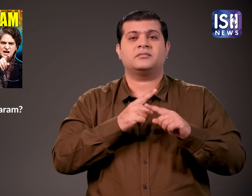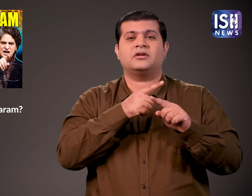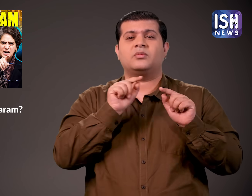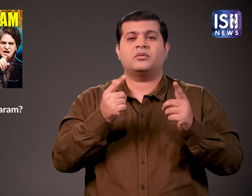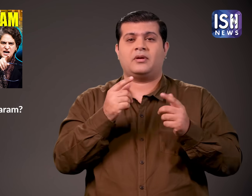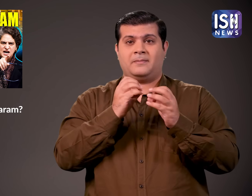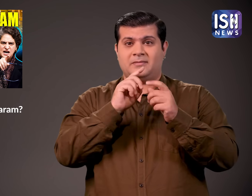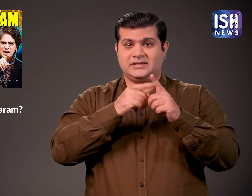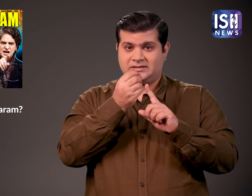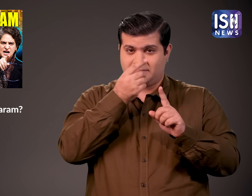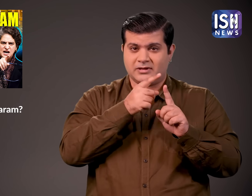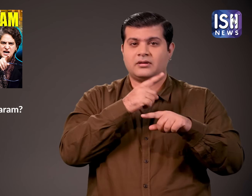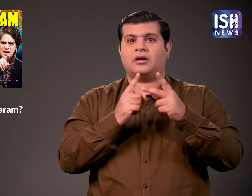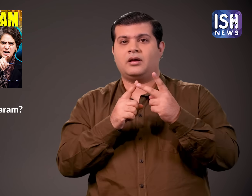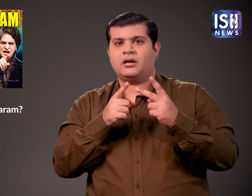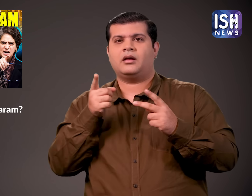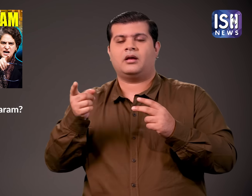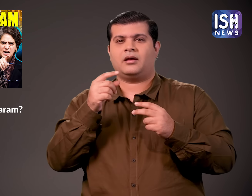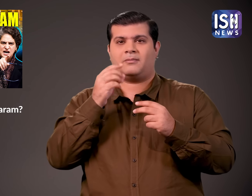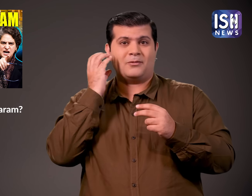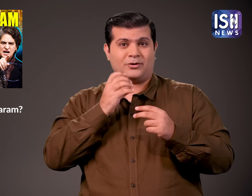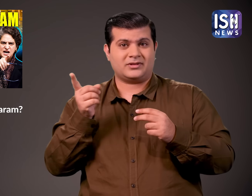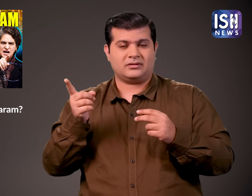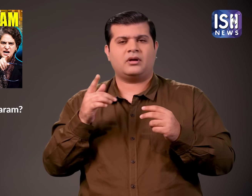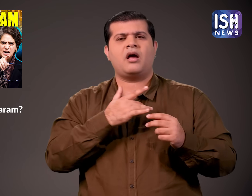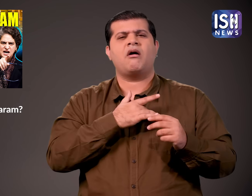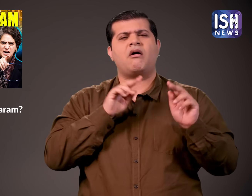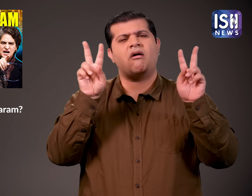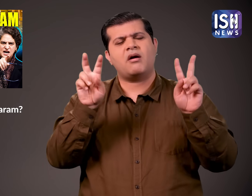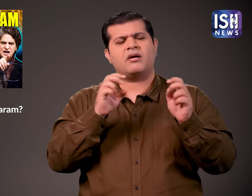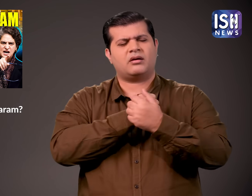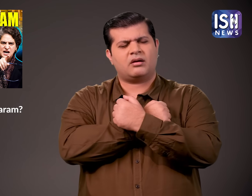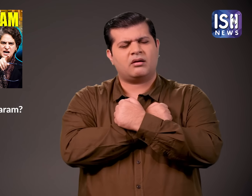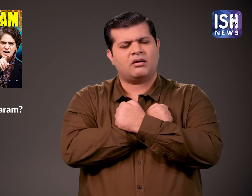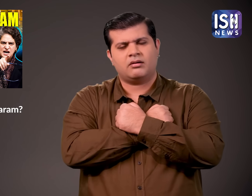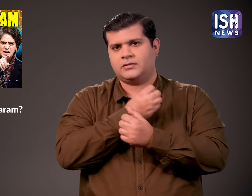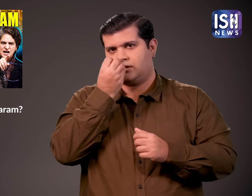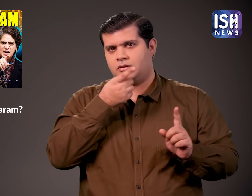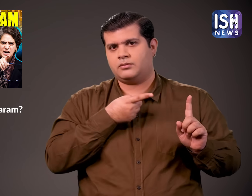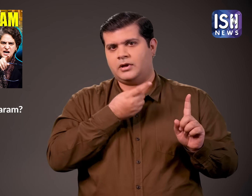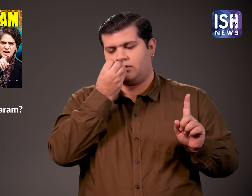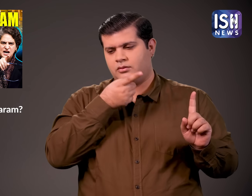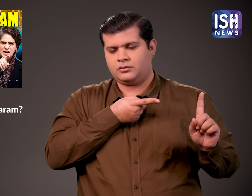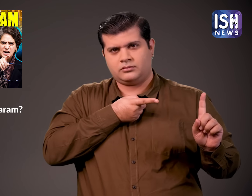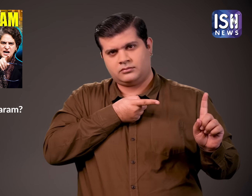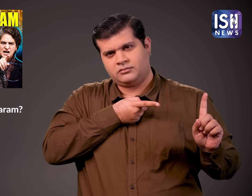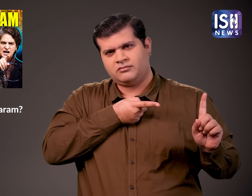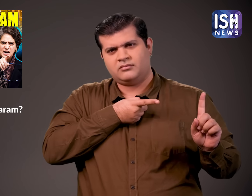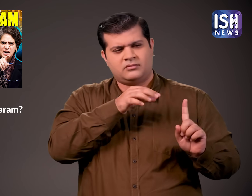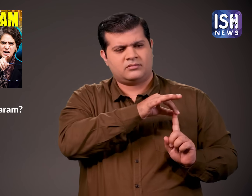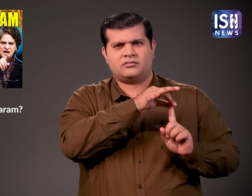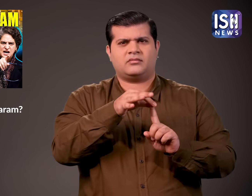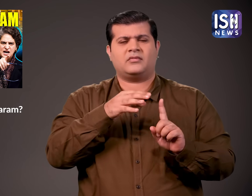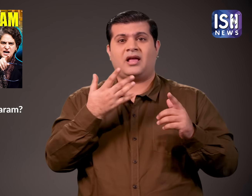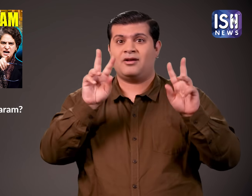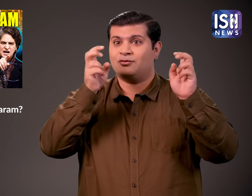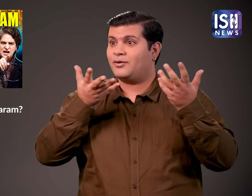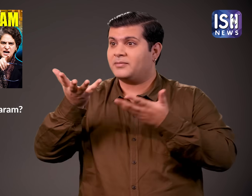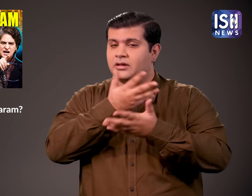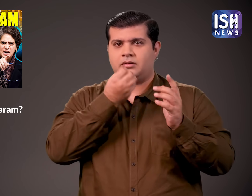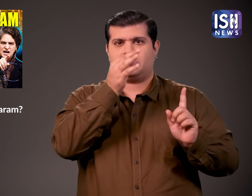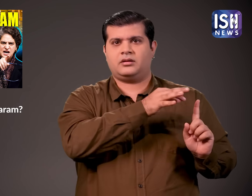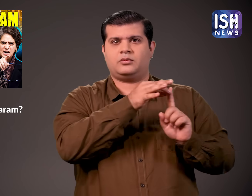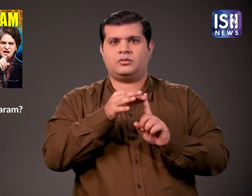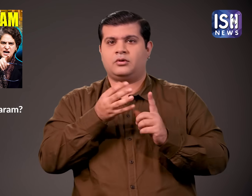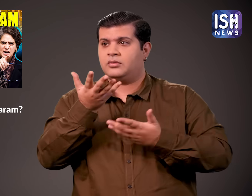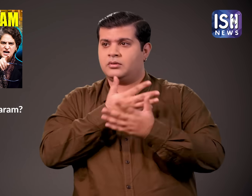Kharge claimed that BJP and PM Modi love to blame Nehru ji on any given topic.